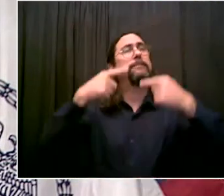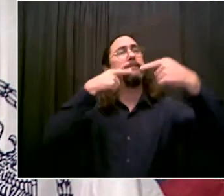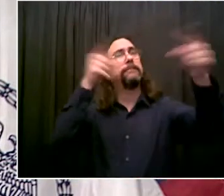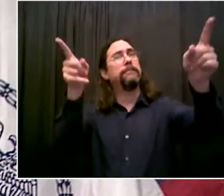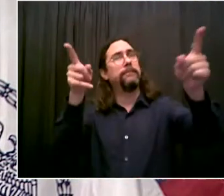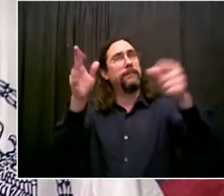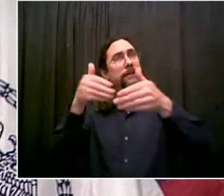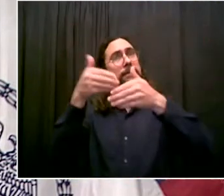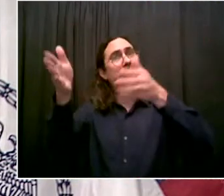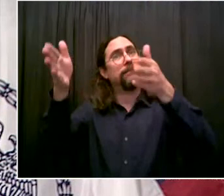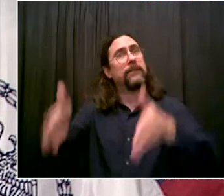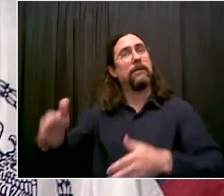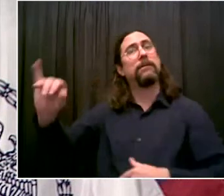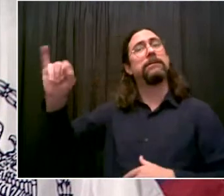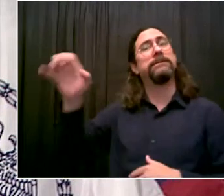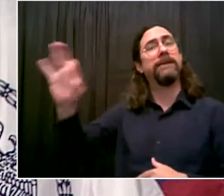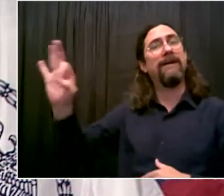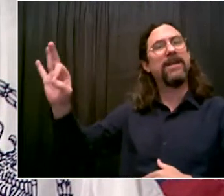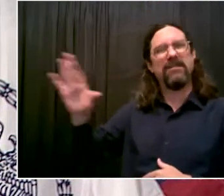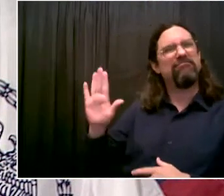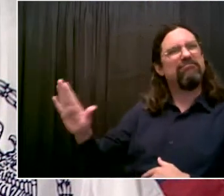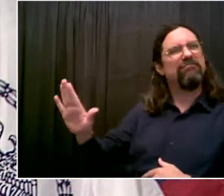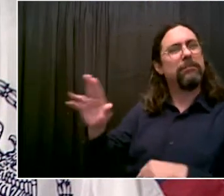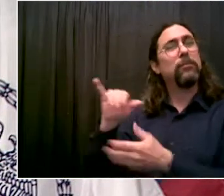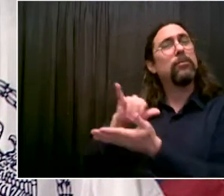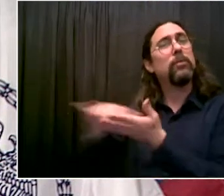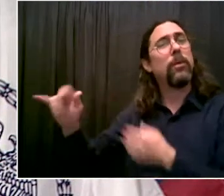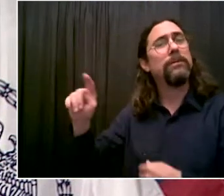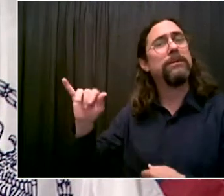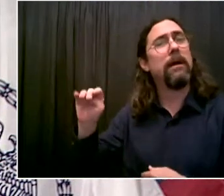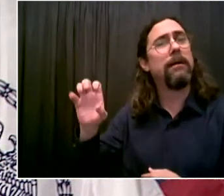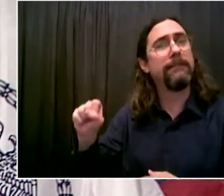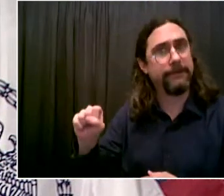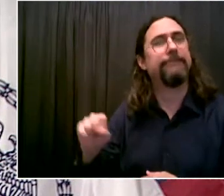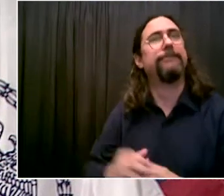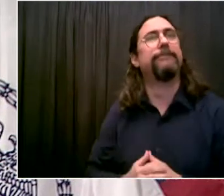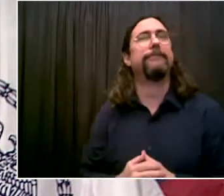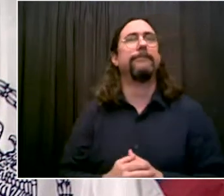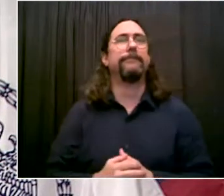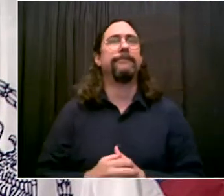JEFF FROM THE NEW YOK RTIMES. Reporter: HOW HAVE YOU BEEN JEFF? GOOD.